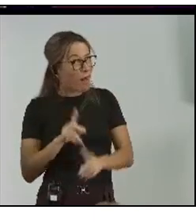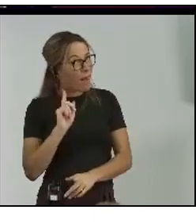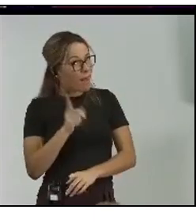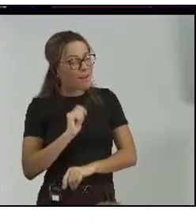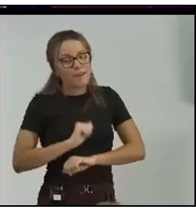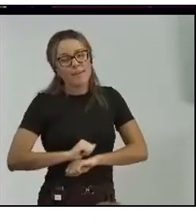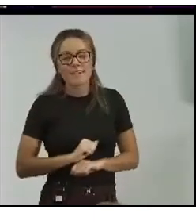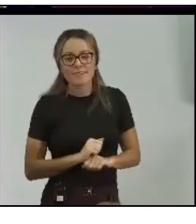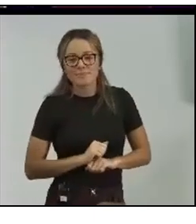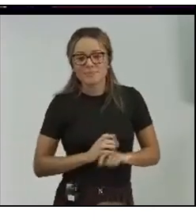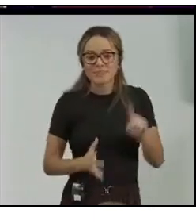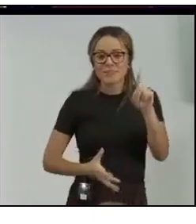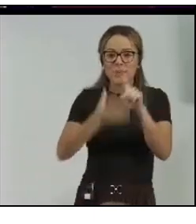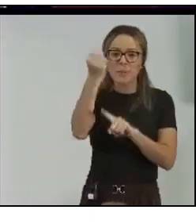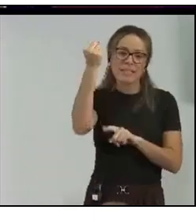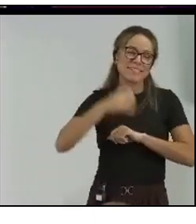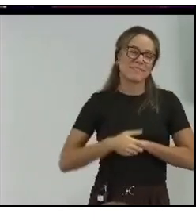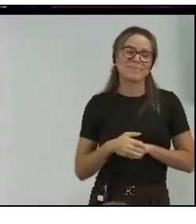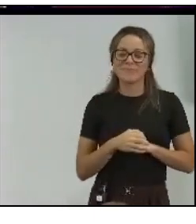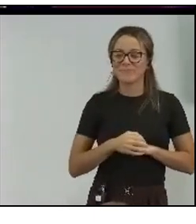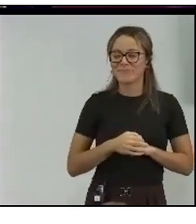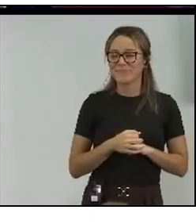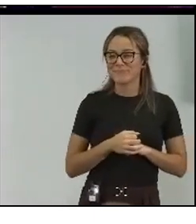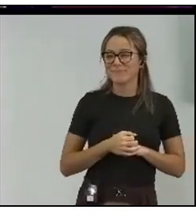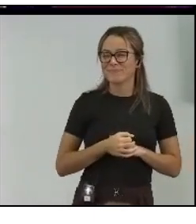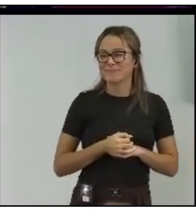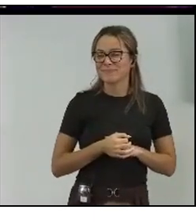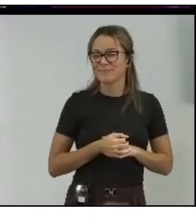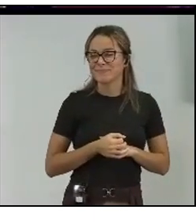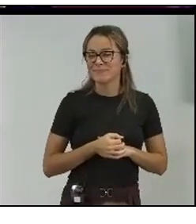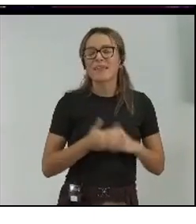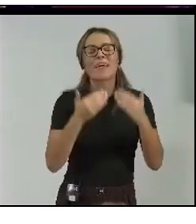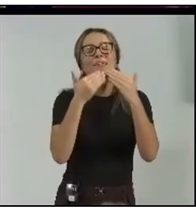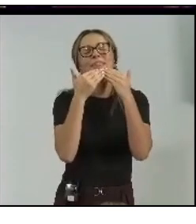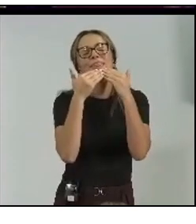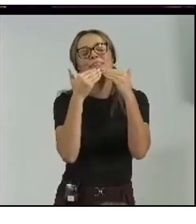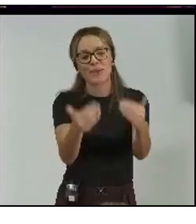So a win! Thank you so much.